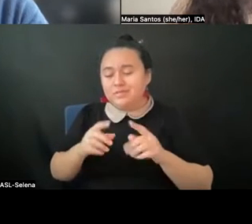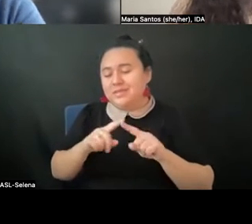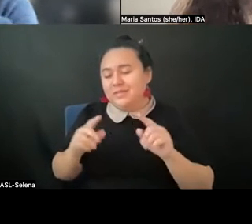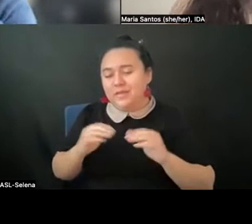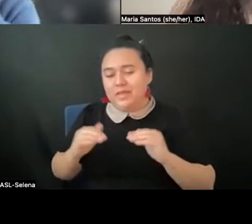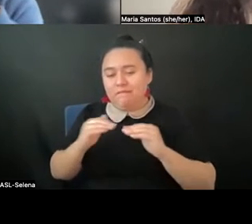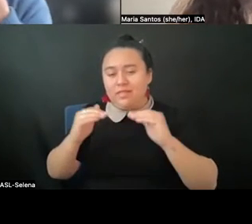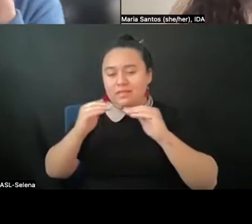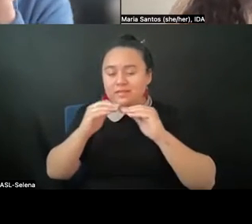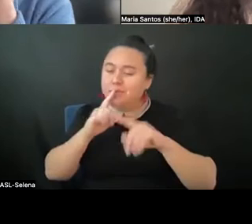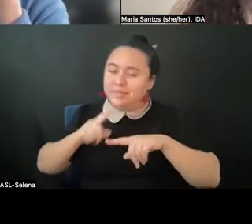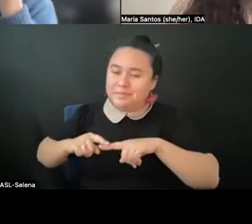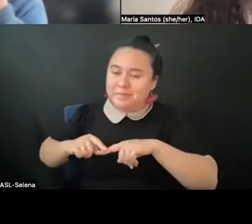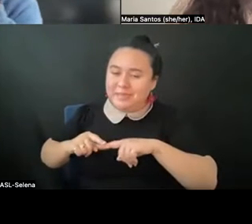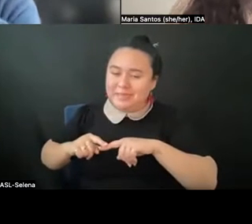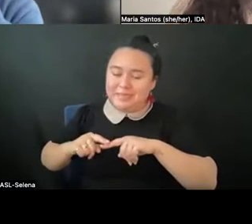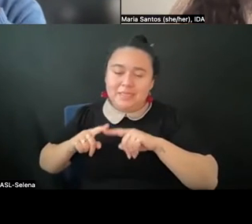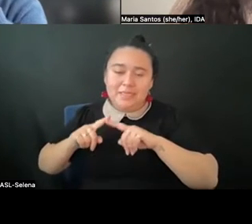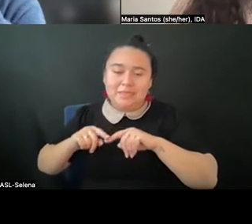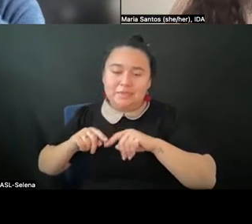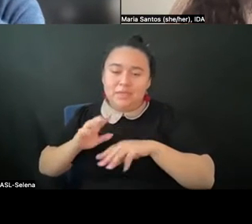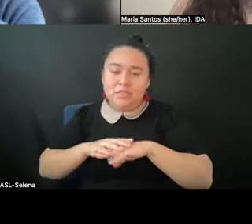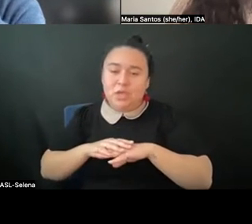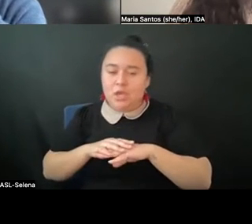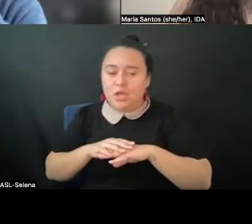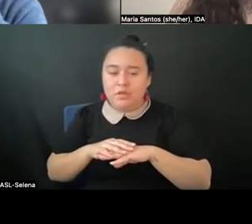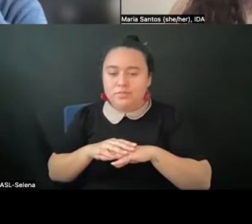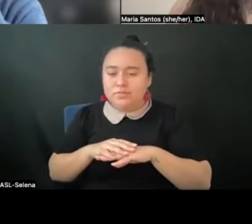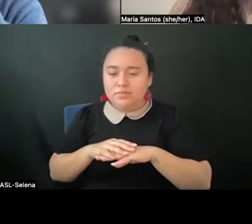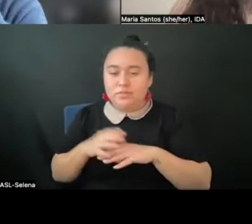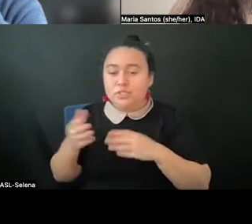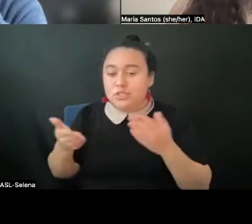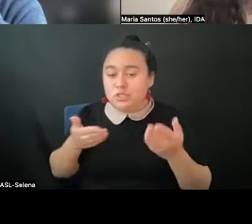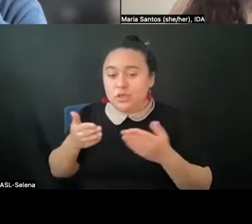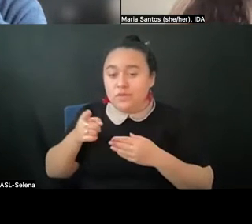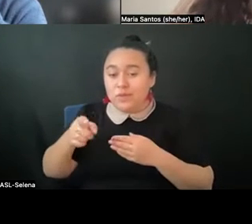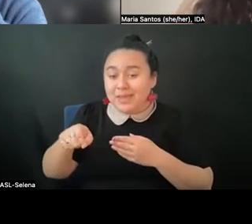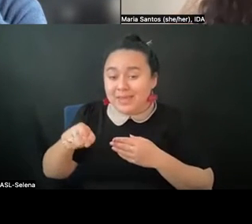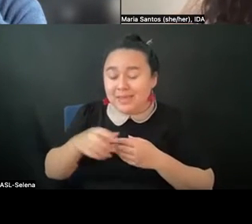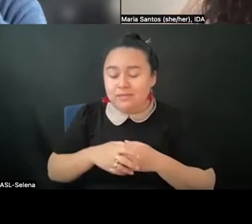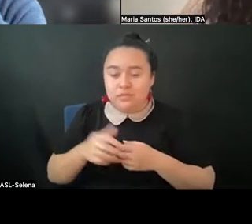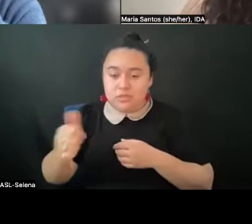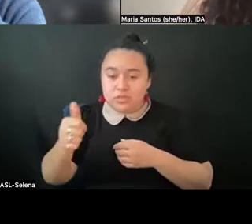sponsors? It could be at different levels. It just depends on the services you will need yourself.